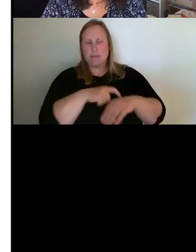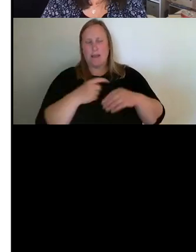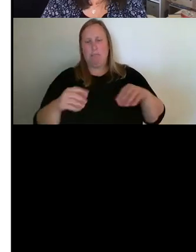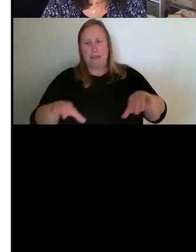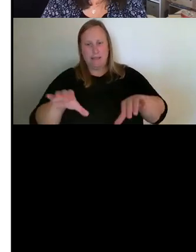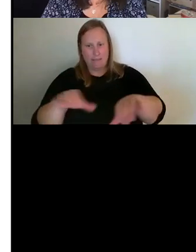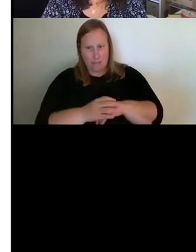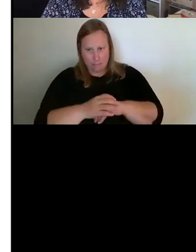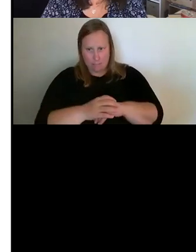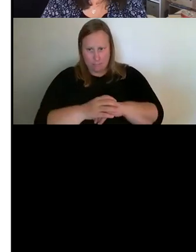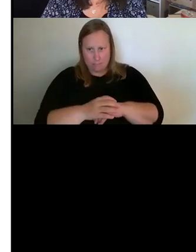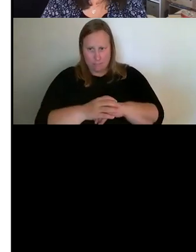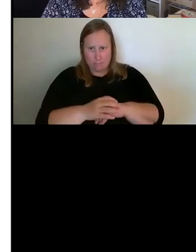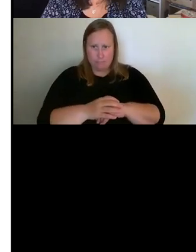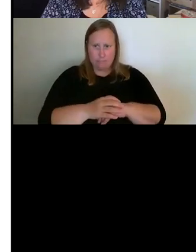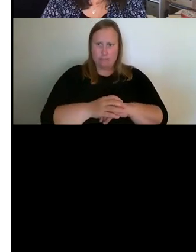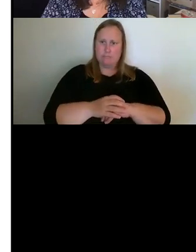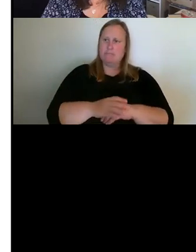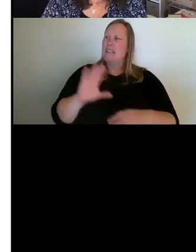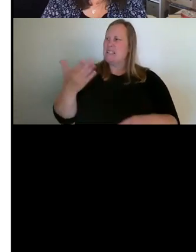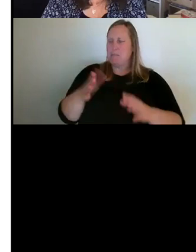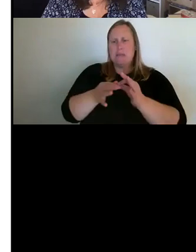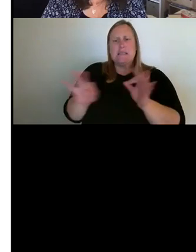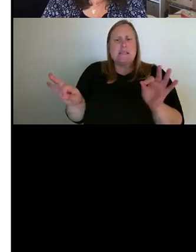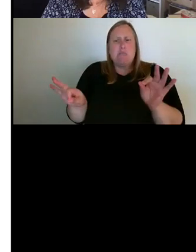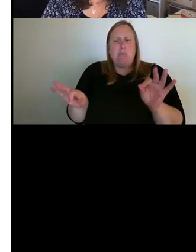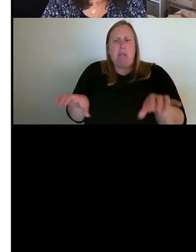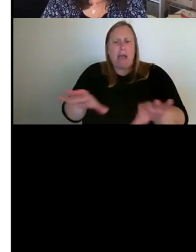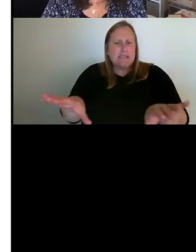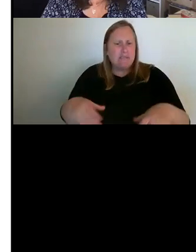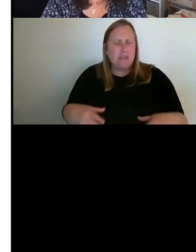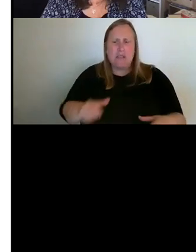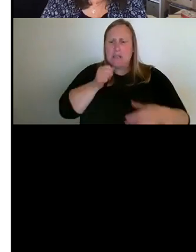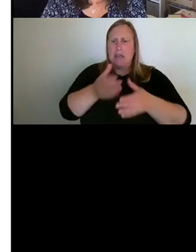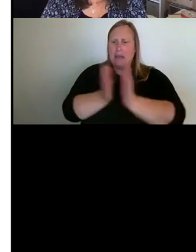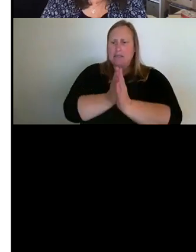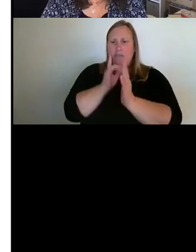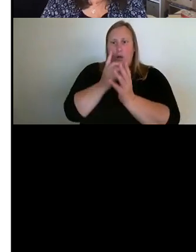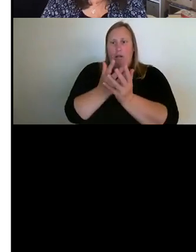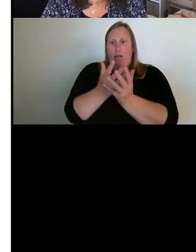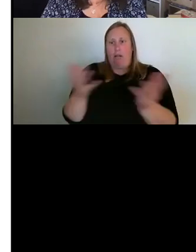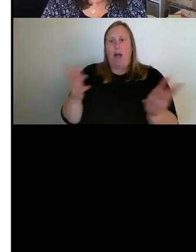It's not asking for a lot, but some individuals